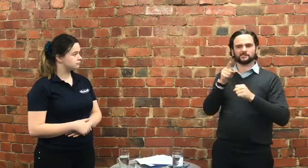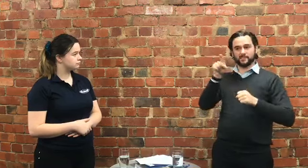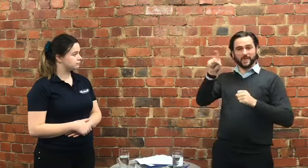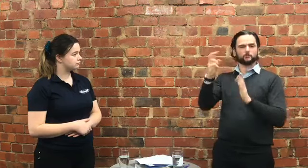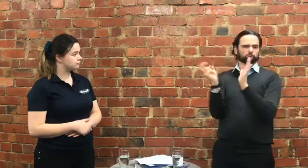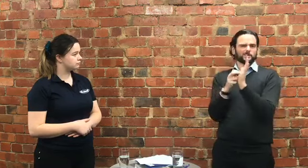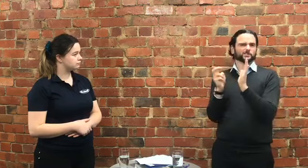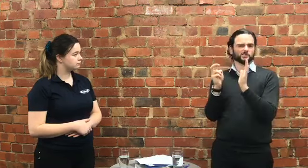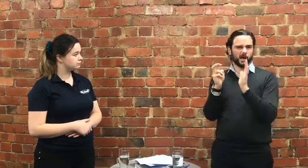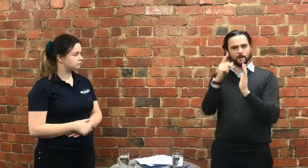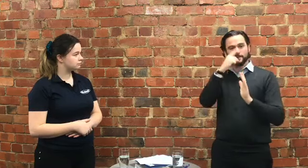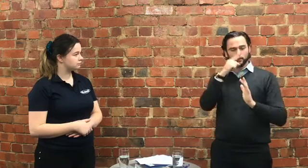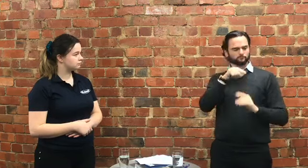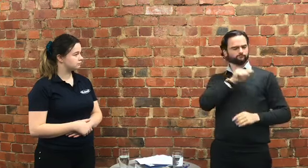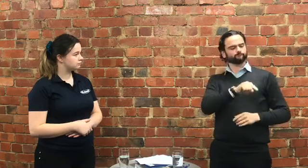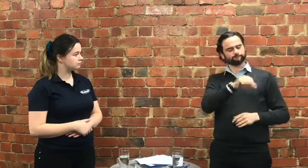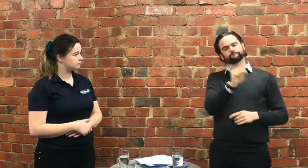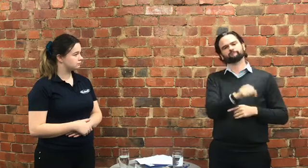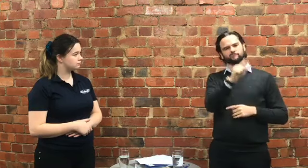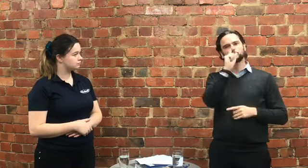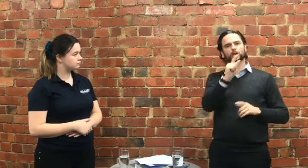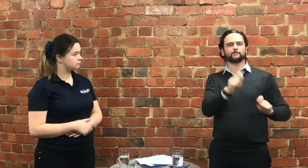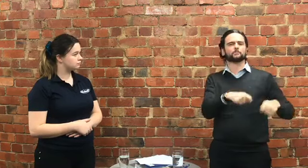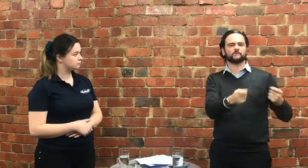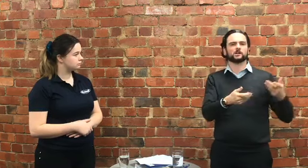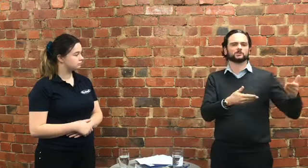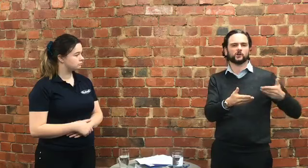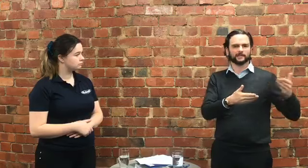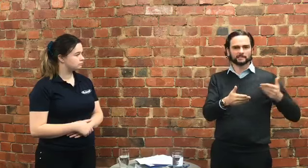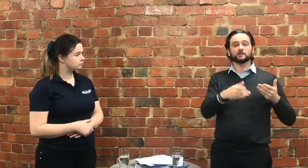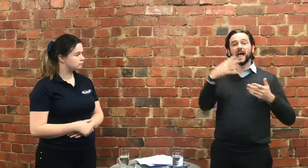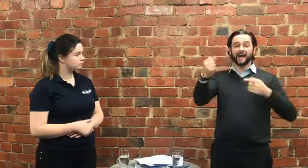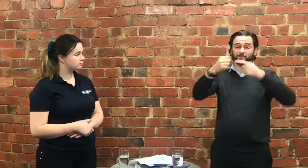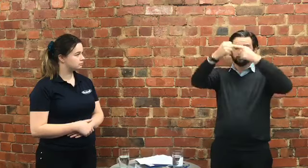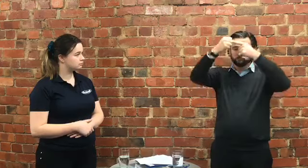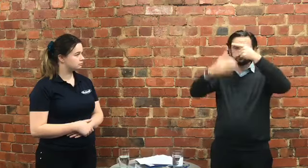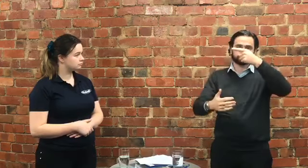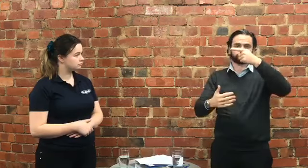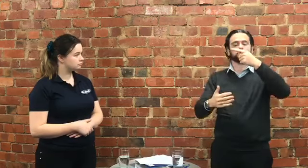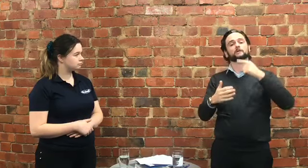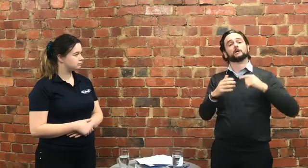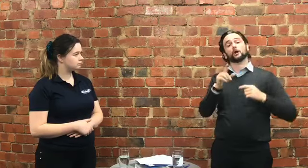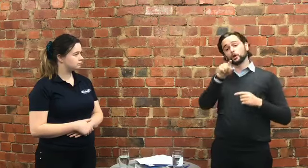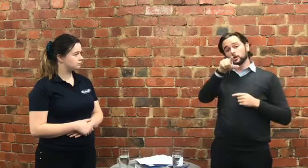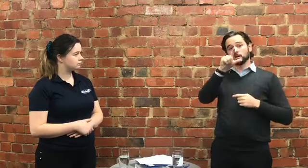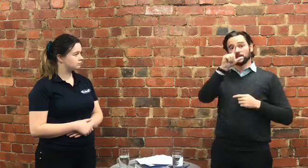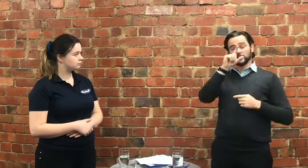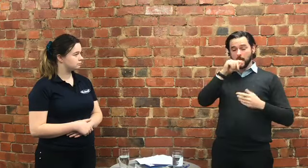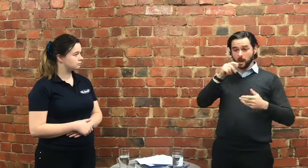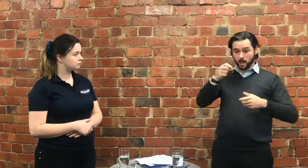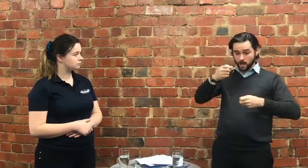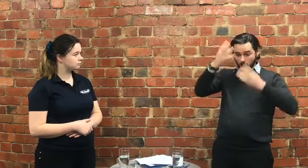And the NDIA, the agency that registers those services, they have a list.